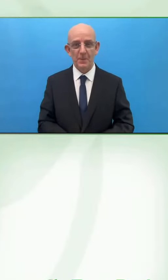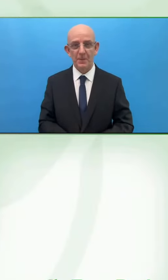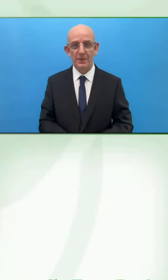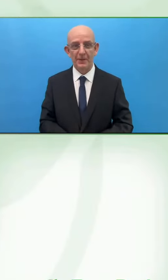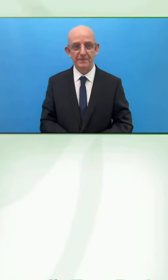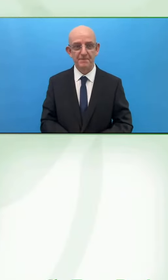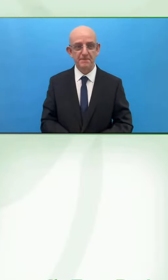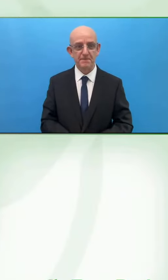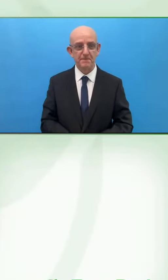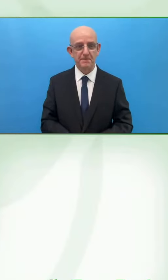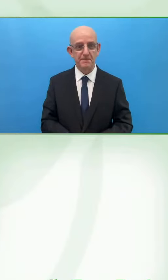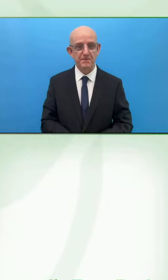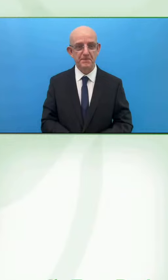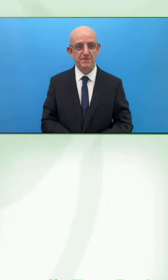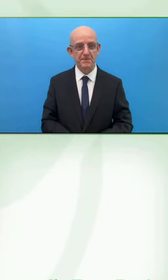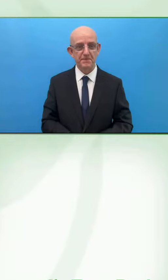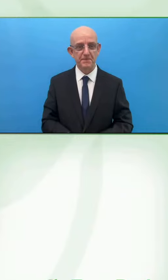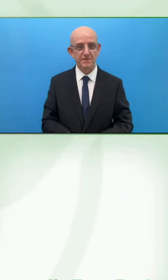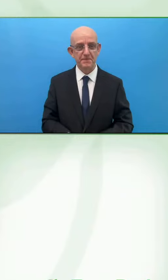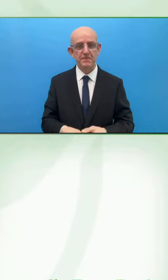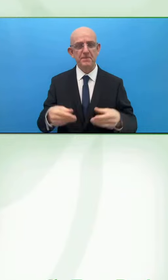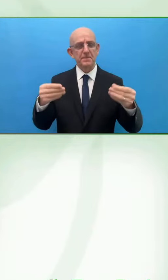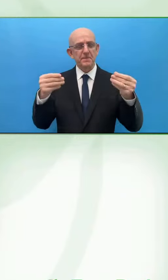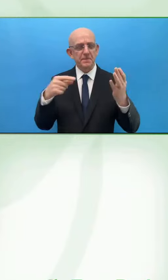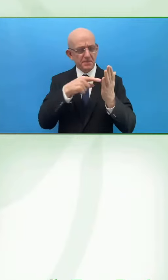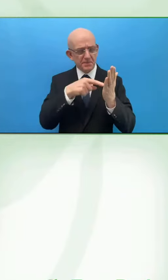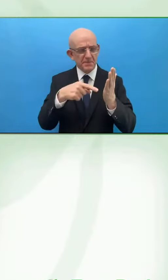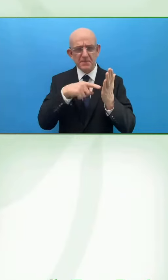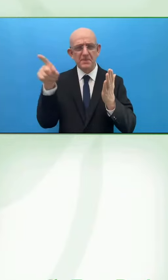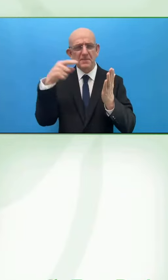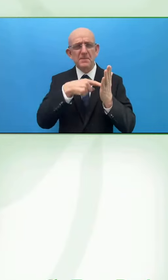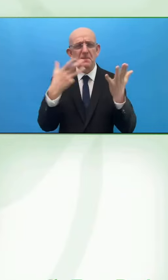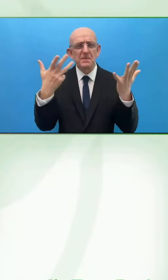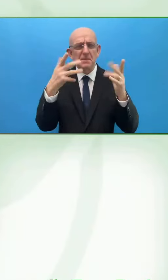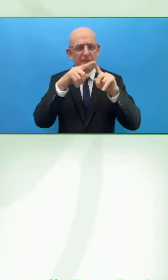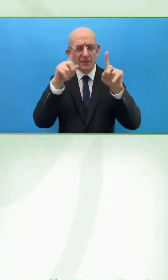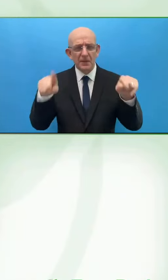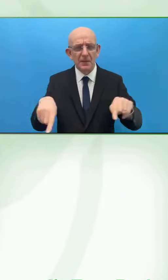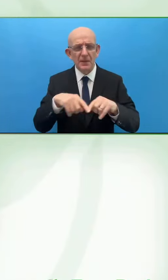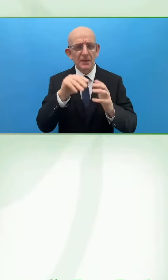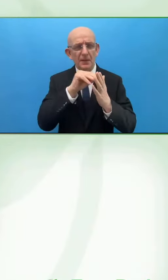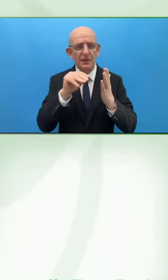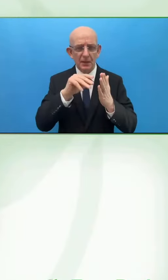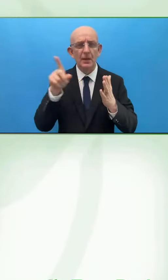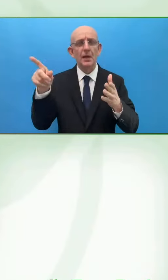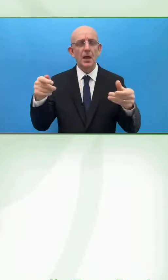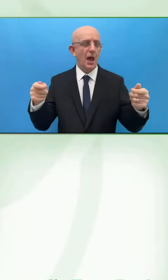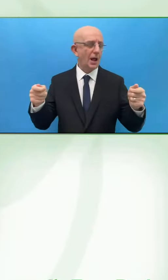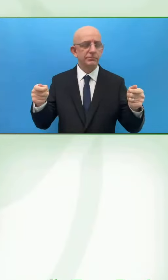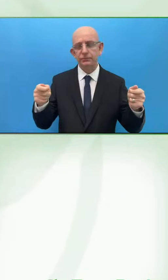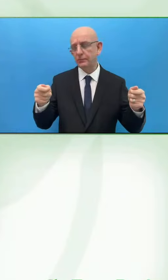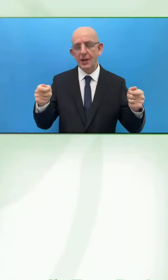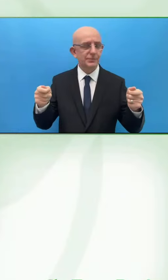The certificate says there Discovery Awards difficult of achievement Melanie Hawkes.